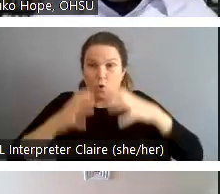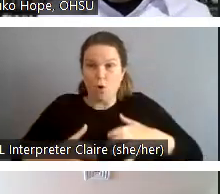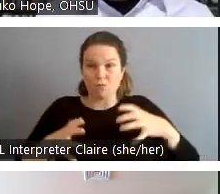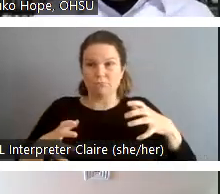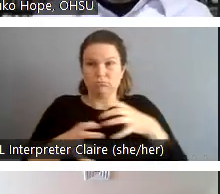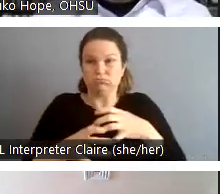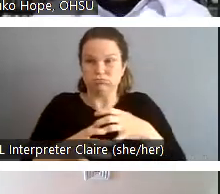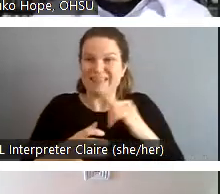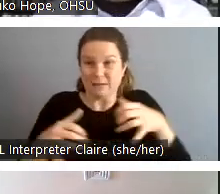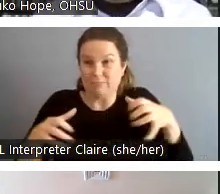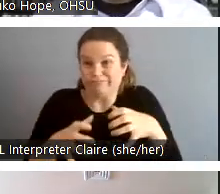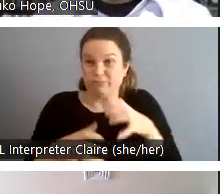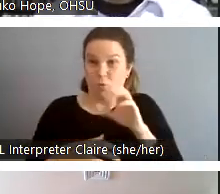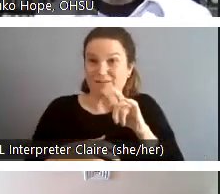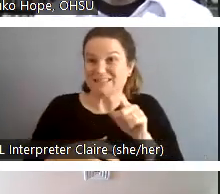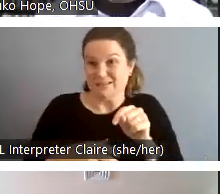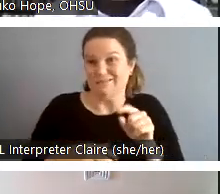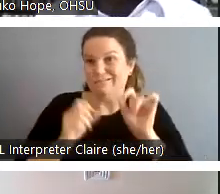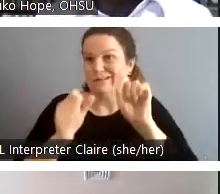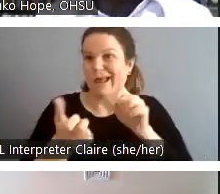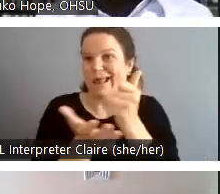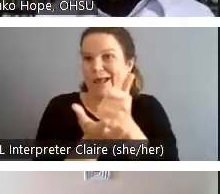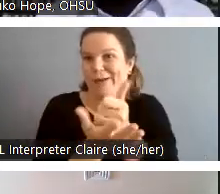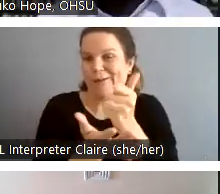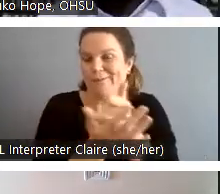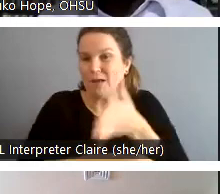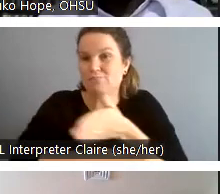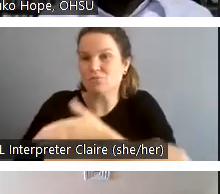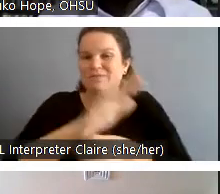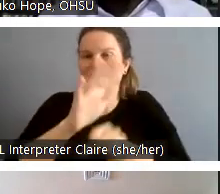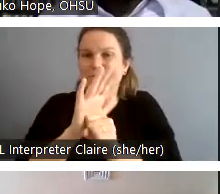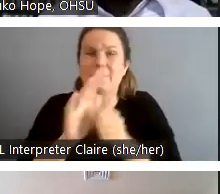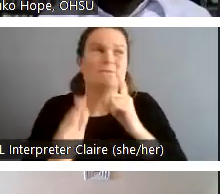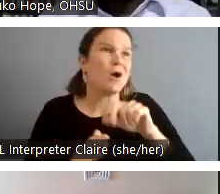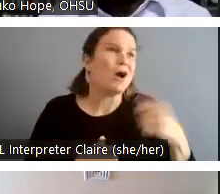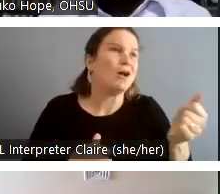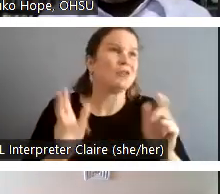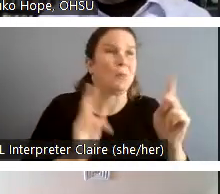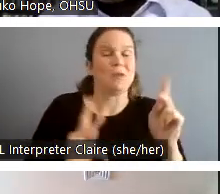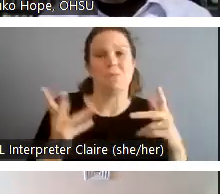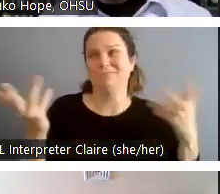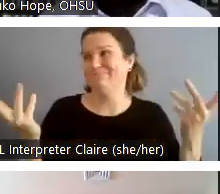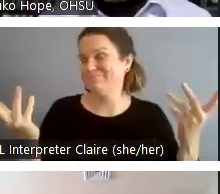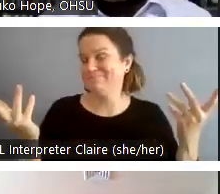helpful, and that might contribute to improving a lot of the symptoms. And then for some people, just because of the